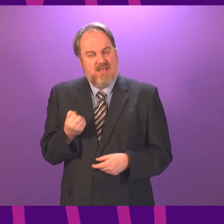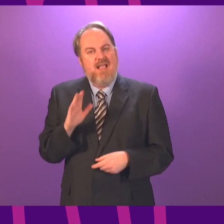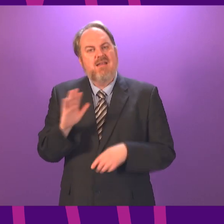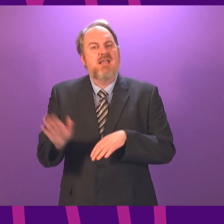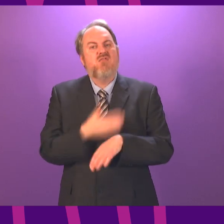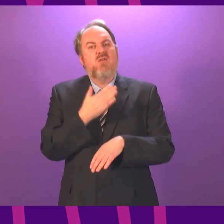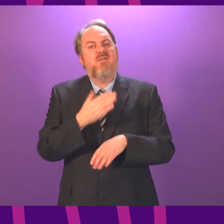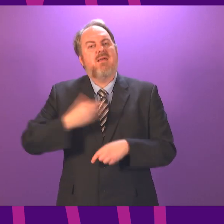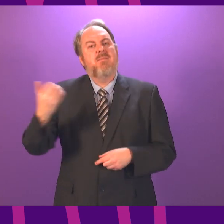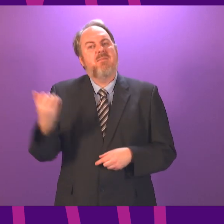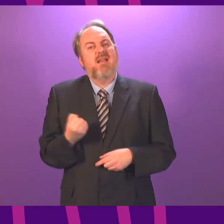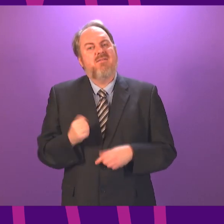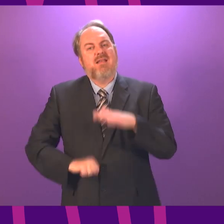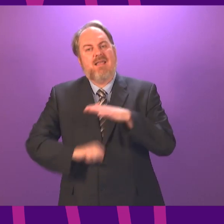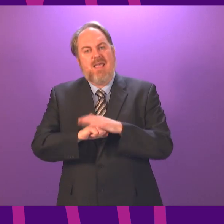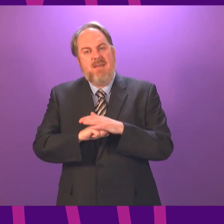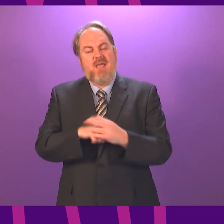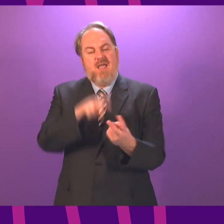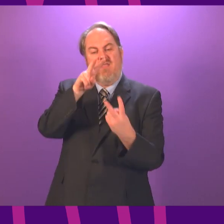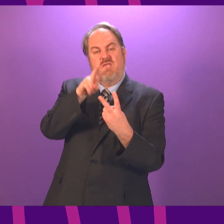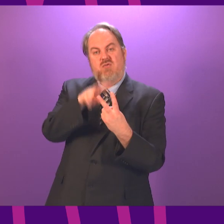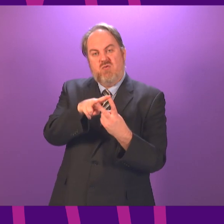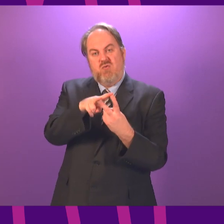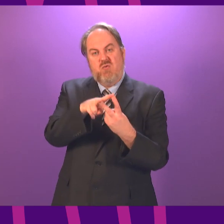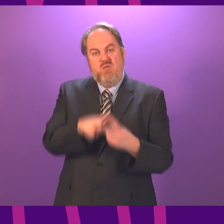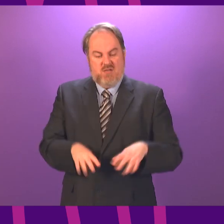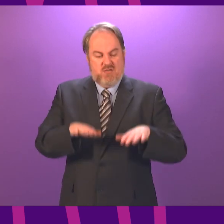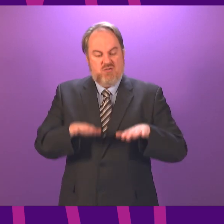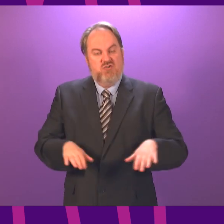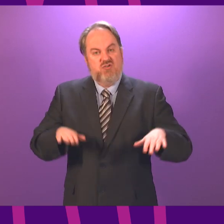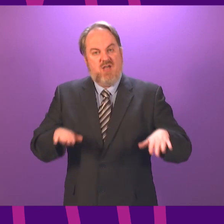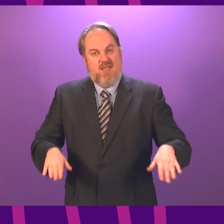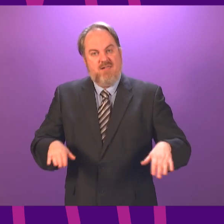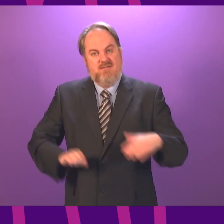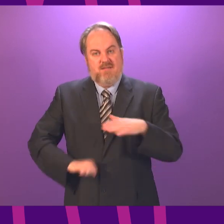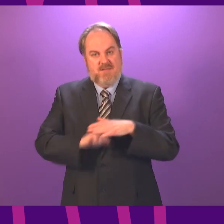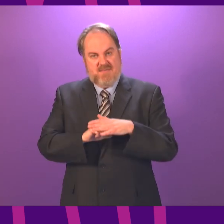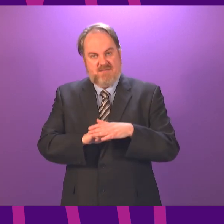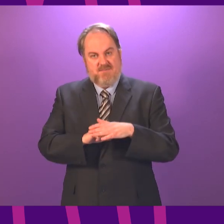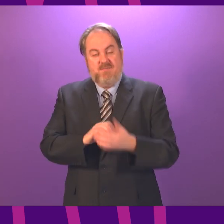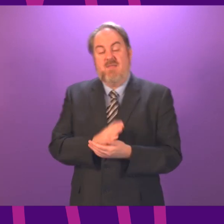cap, the two-child limit and the abhorrent rape clause. If it wanted to get truly serious